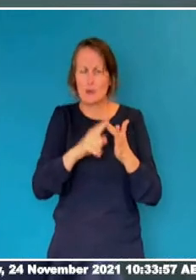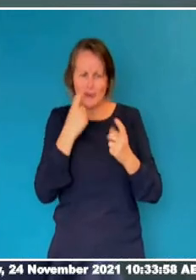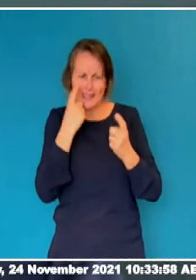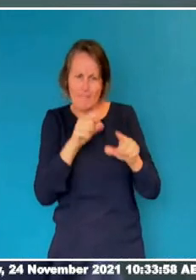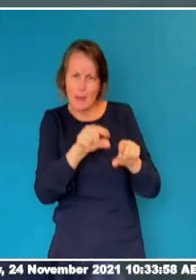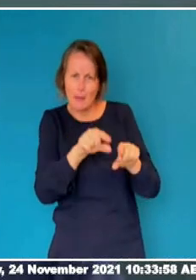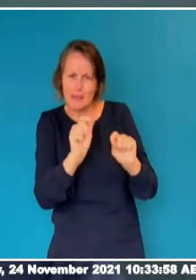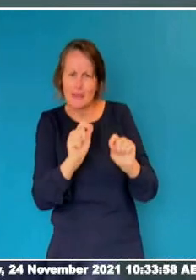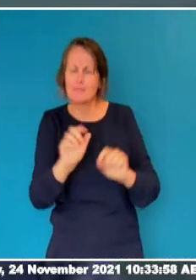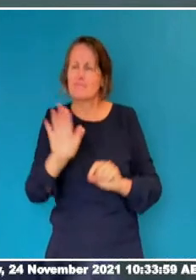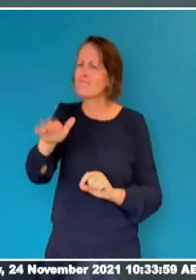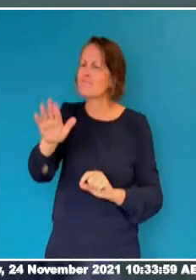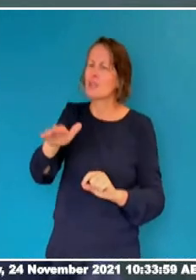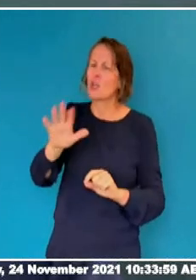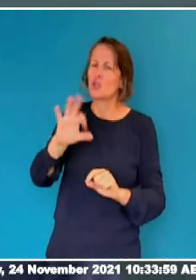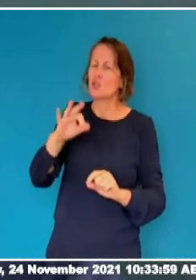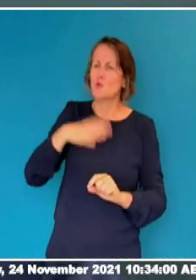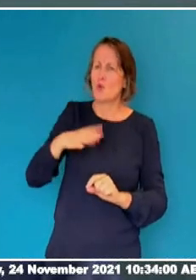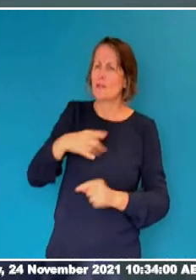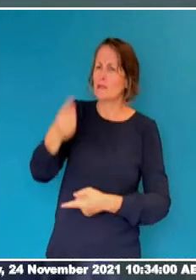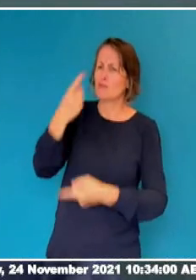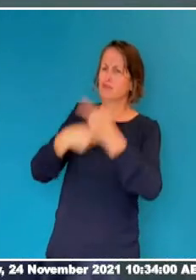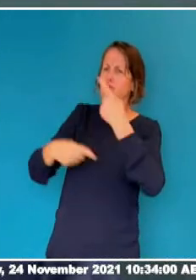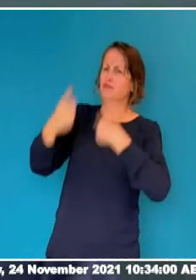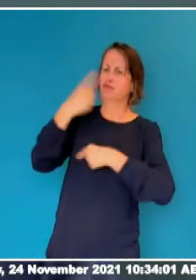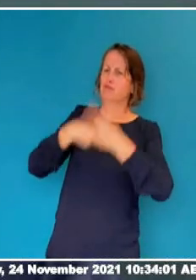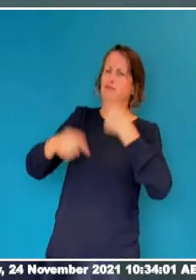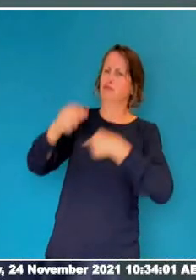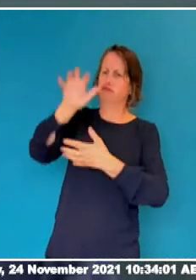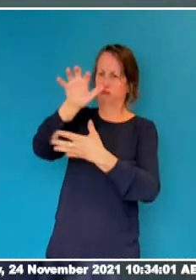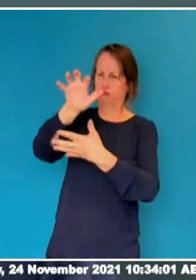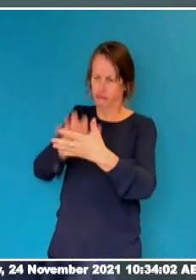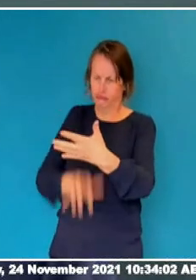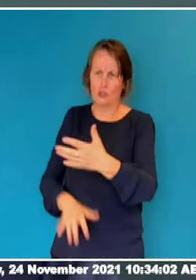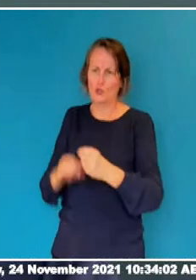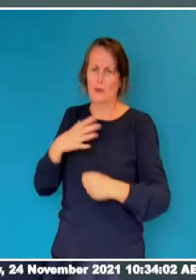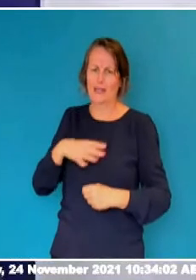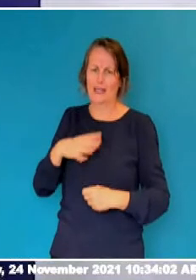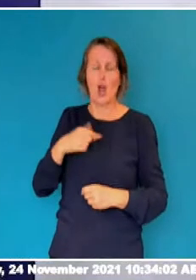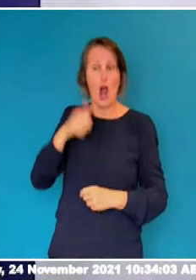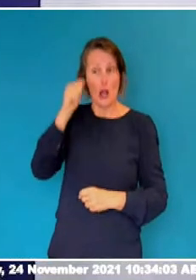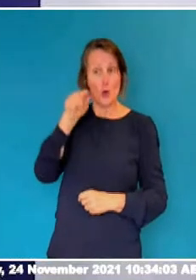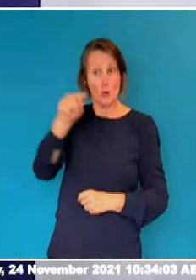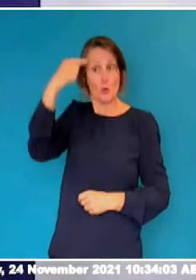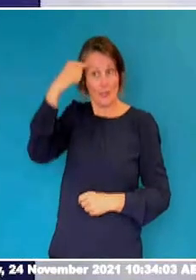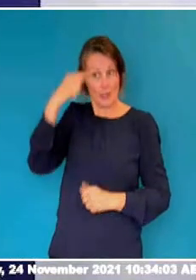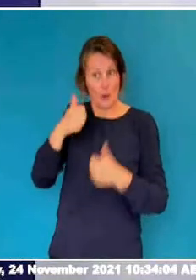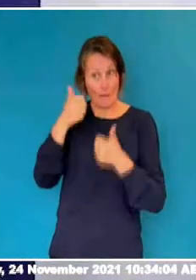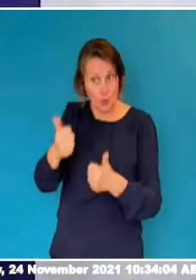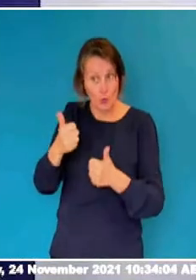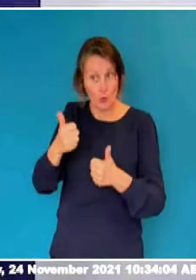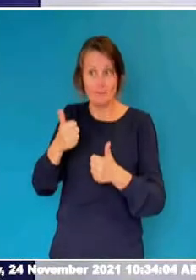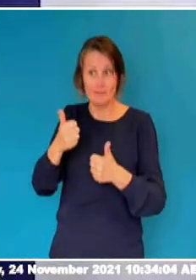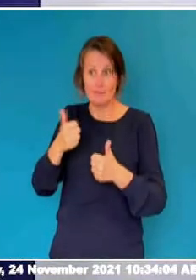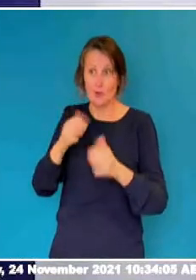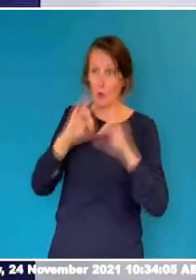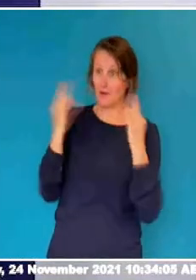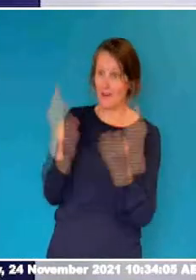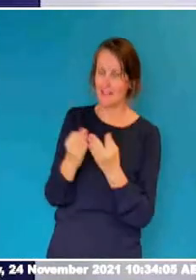Mr Cawood, you don't need us to give us an advertisement. We understand you run a good operation, what we are trying to work out is: what are your